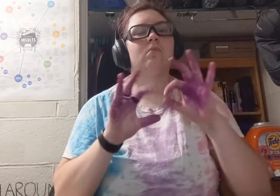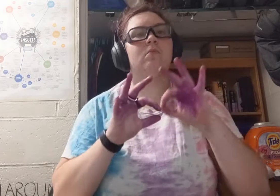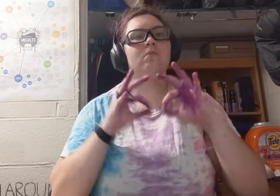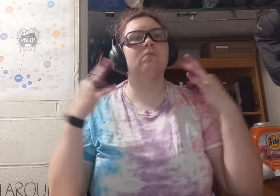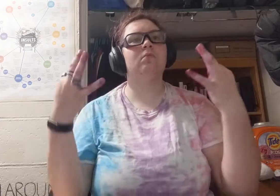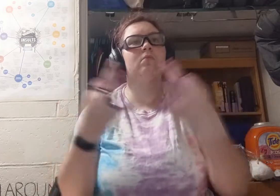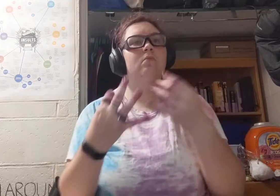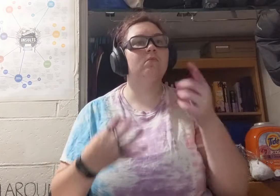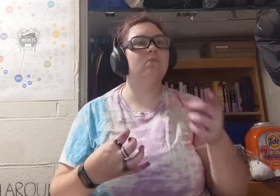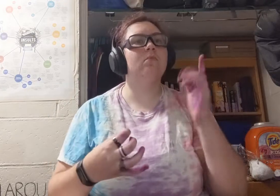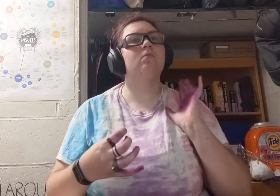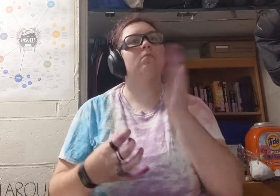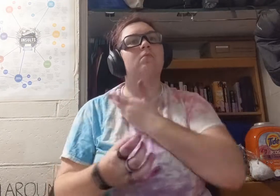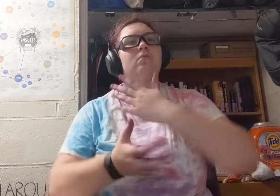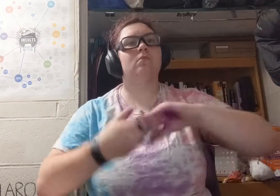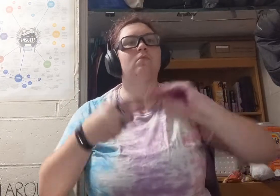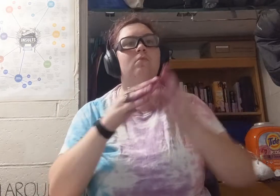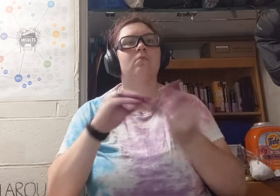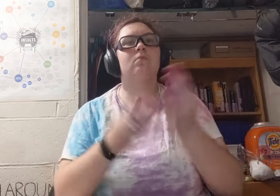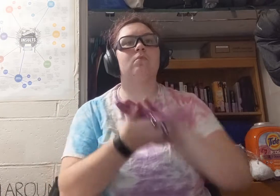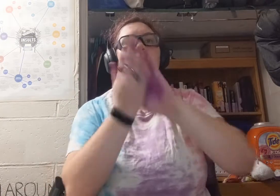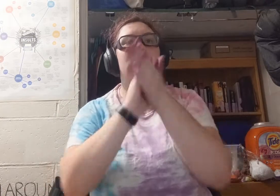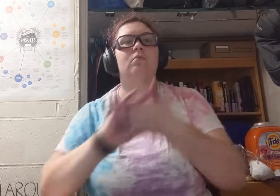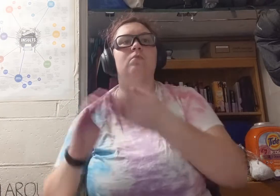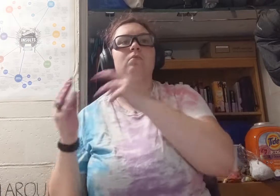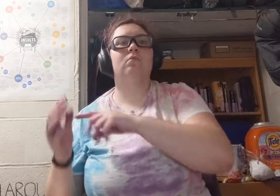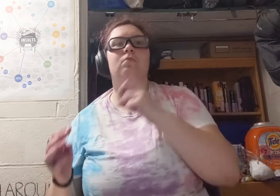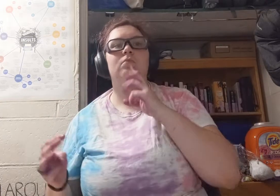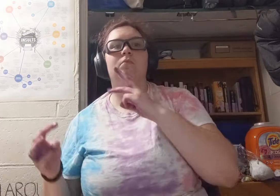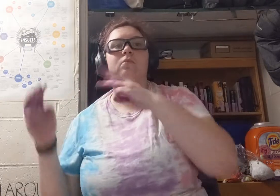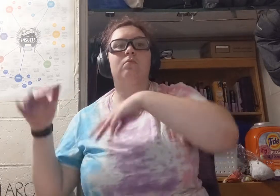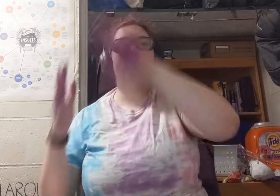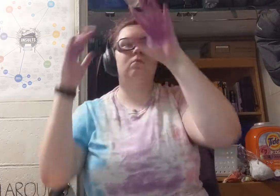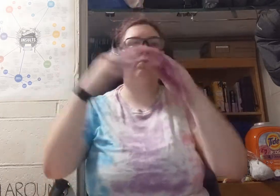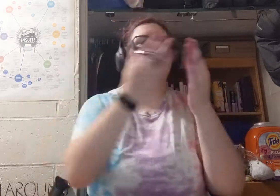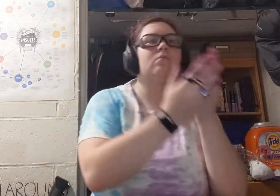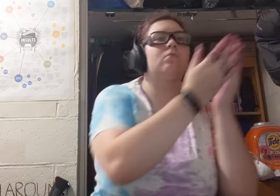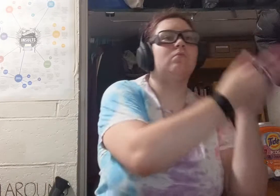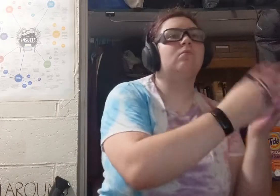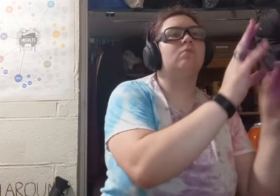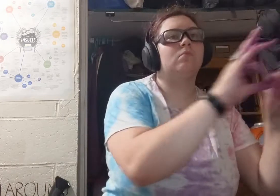and maps are etched in memories and melodies